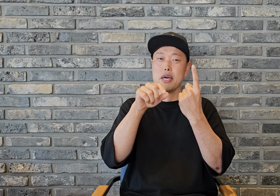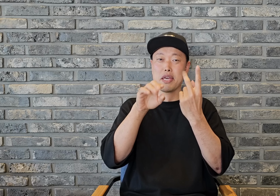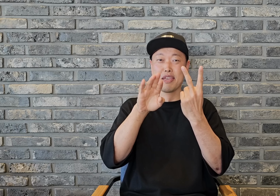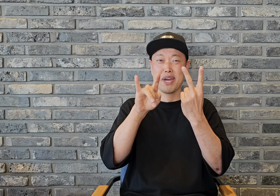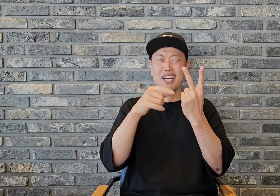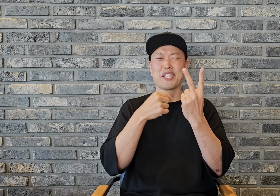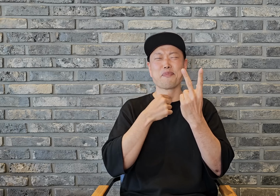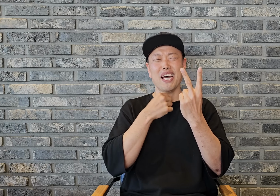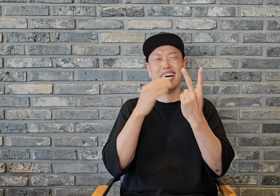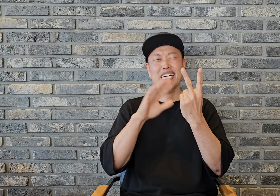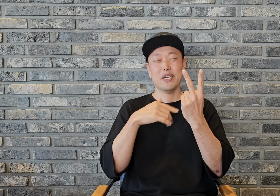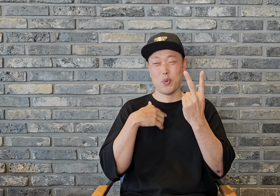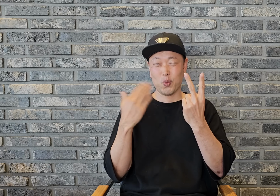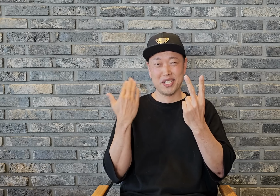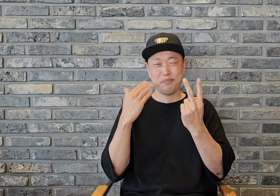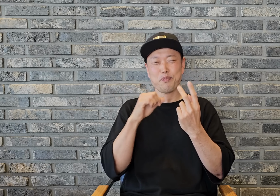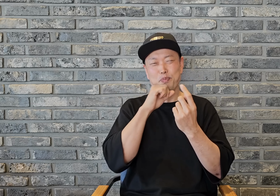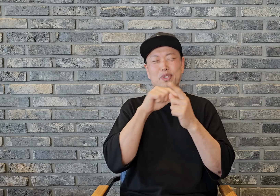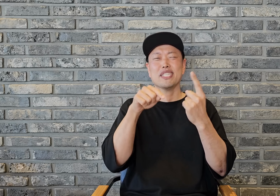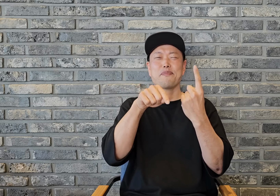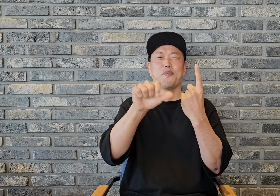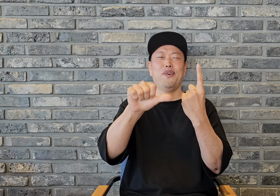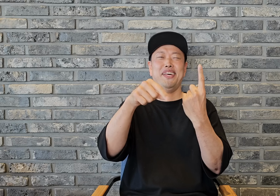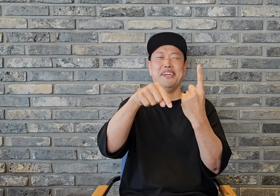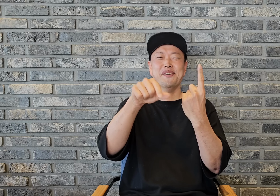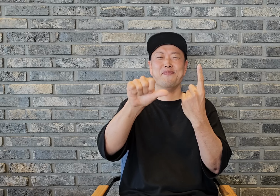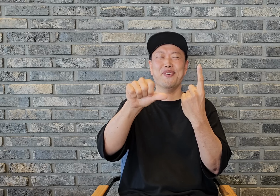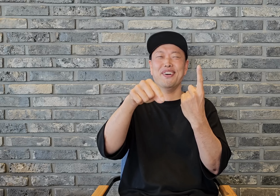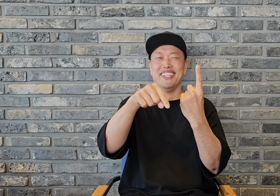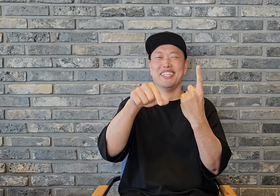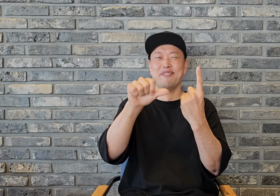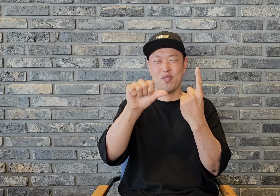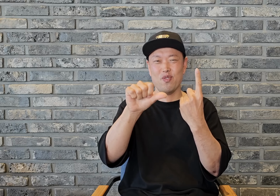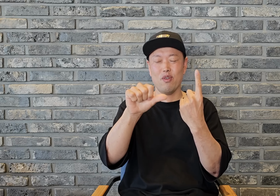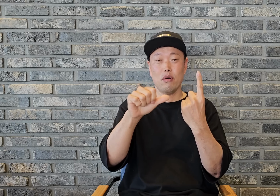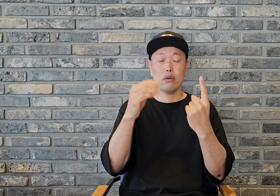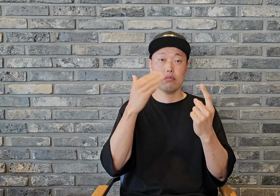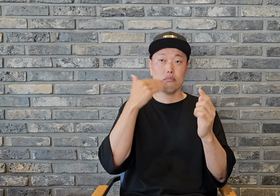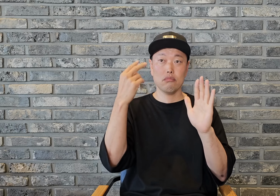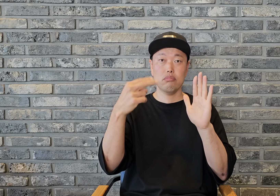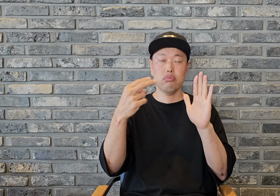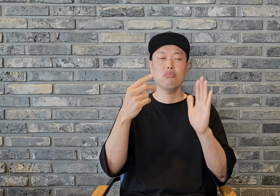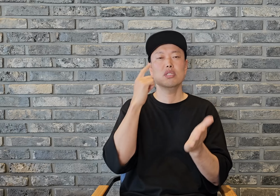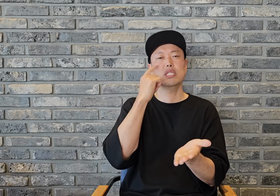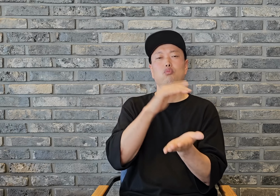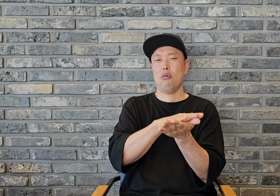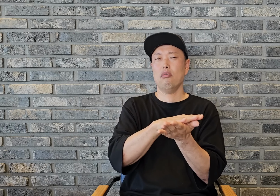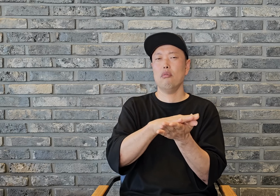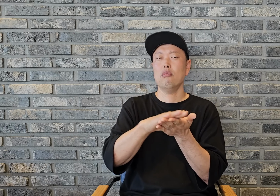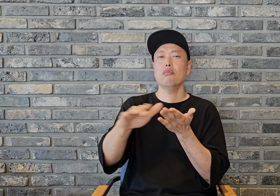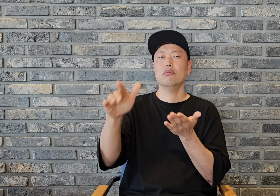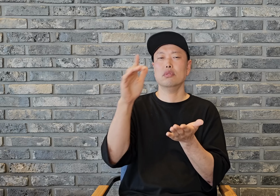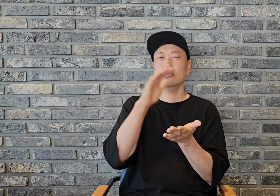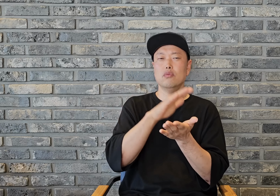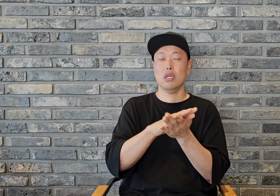I want to speed it up at 2 times... . As a compromise, I'm making it 1.5 times the speed. Deaf people will like it if it's faster.